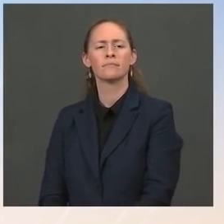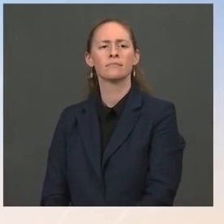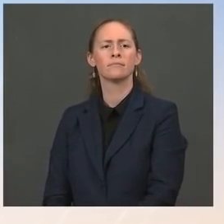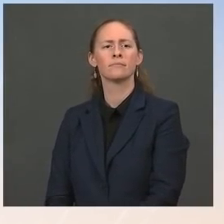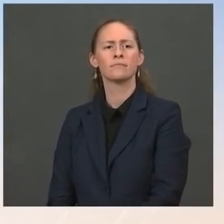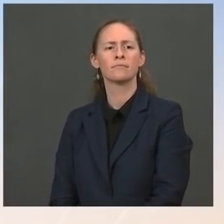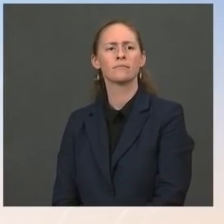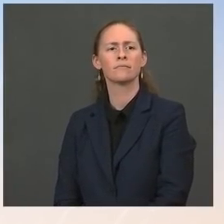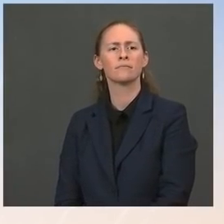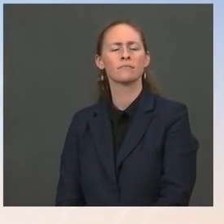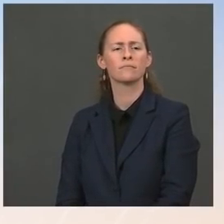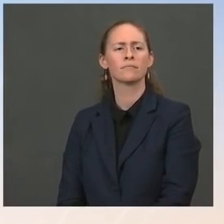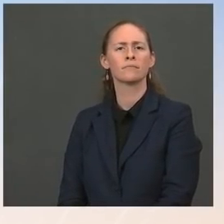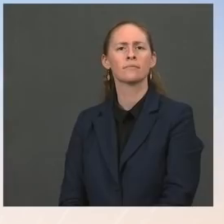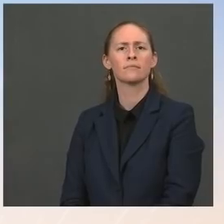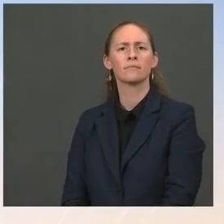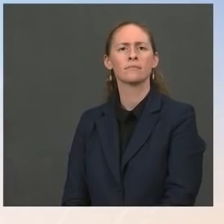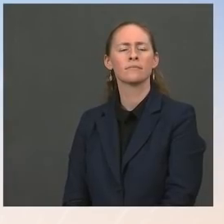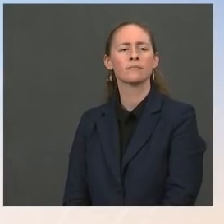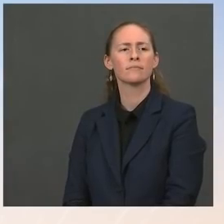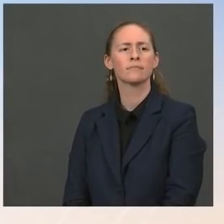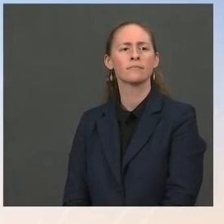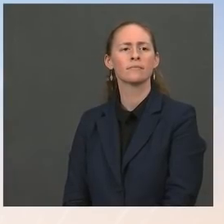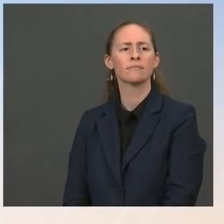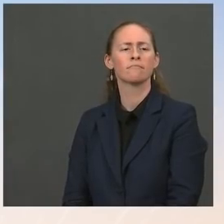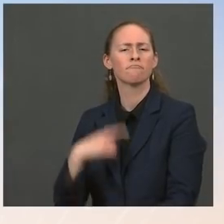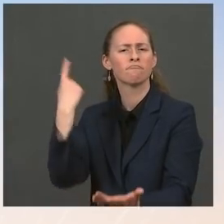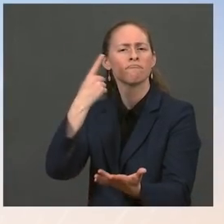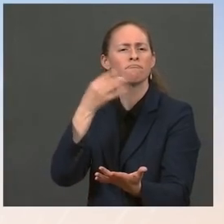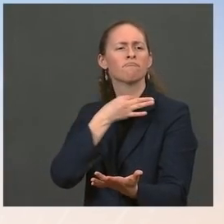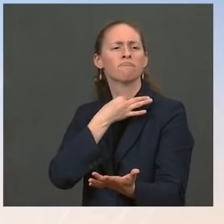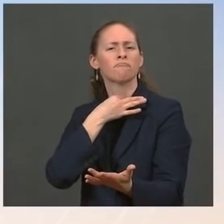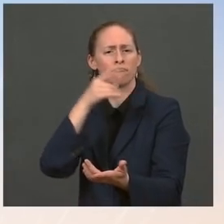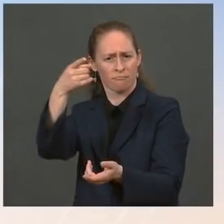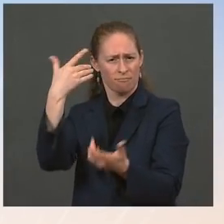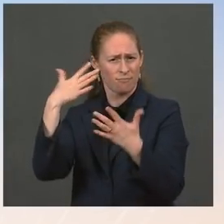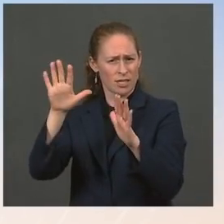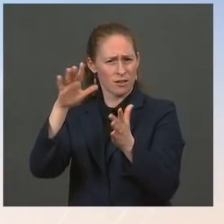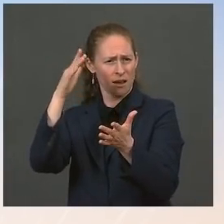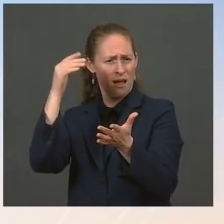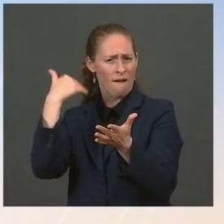We do have an approval for FlowFlex -- I believe is the name of the rapid results test --